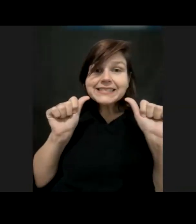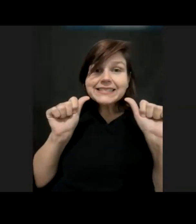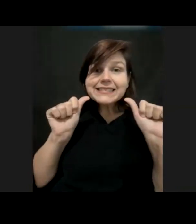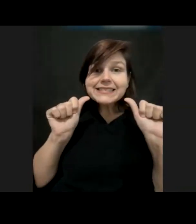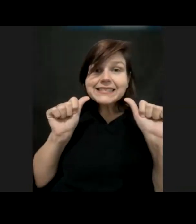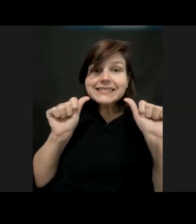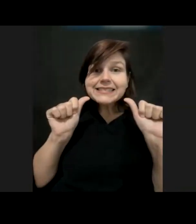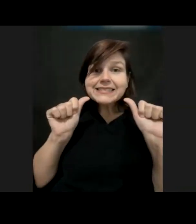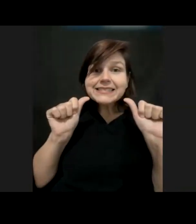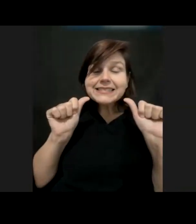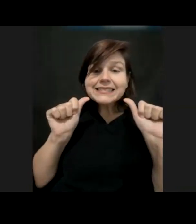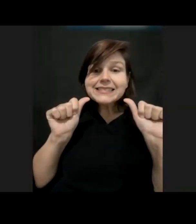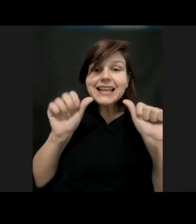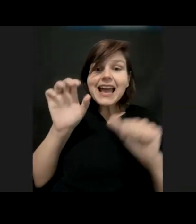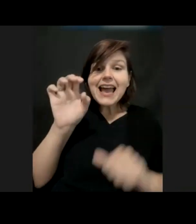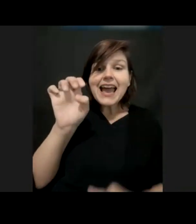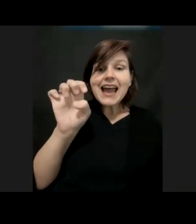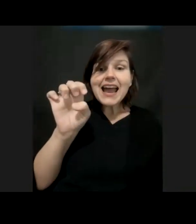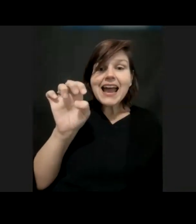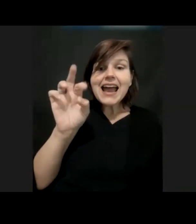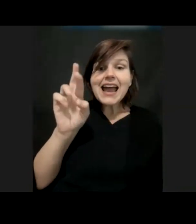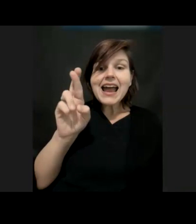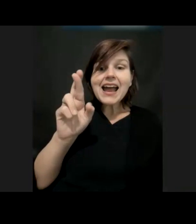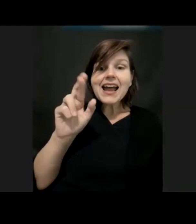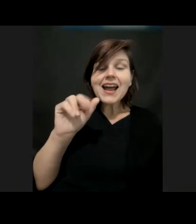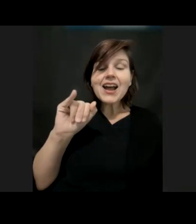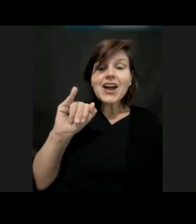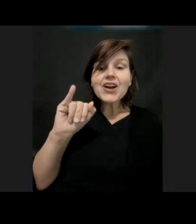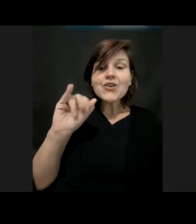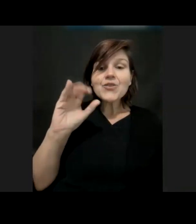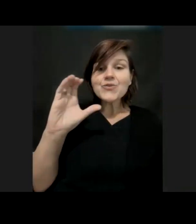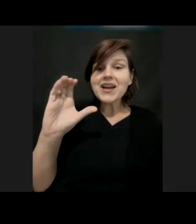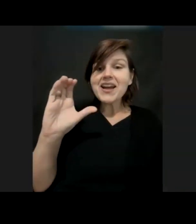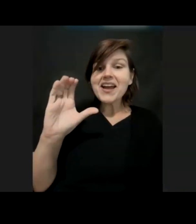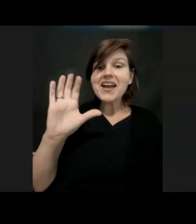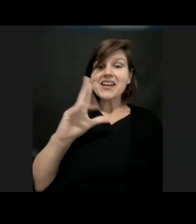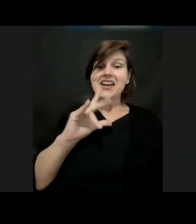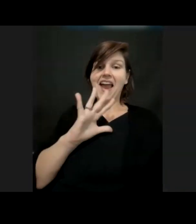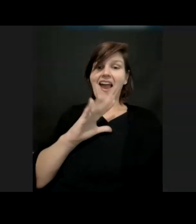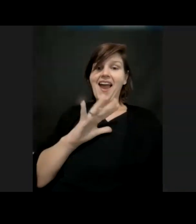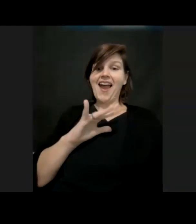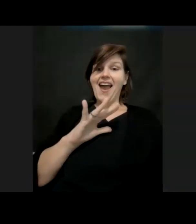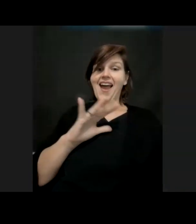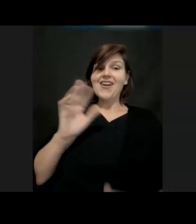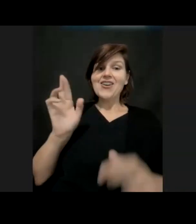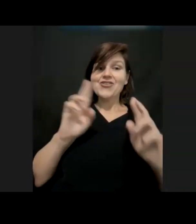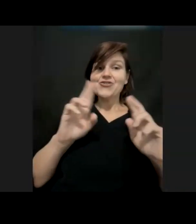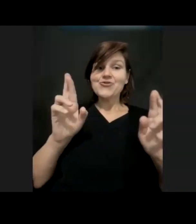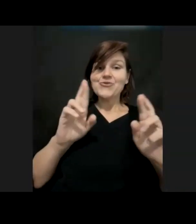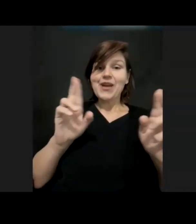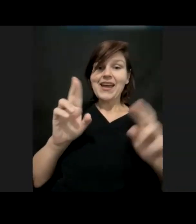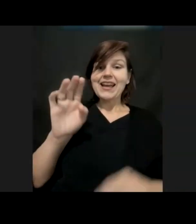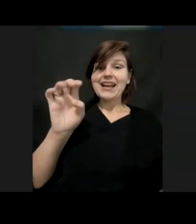Eric! Yes, Eric! It's your turn! Are you ready, Eric? It's exciting, isn't it?